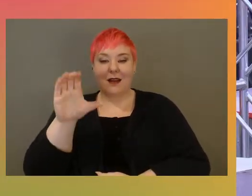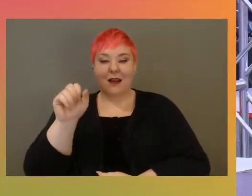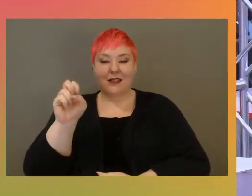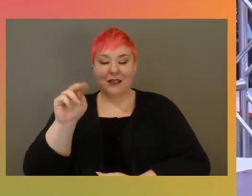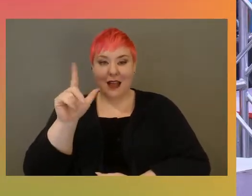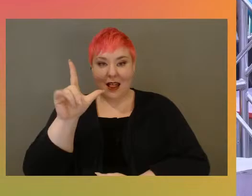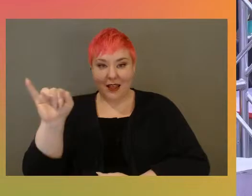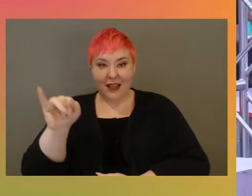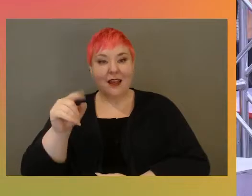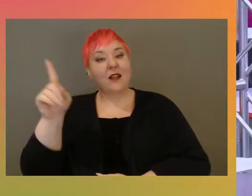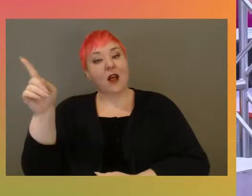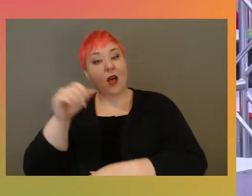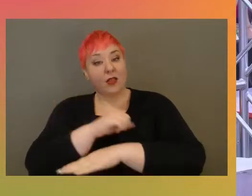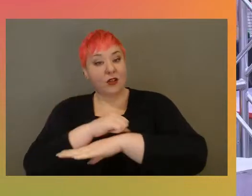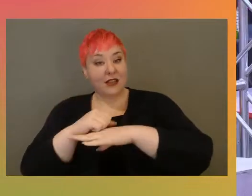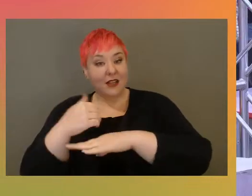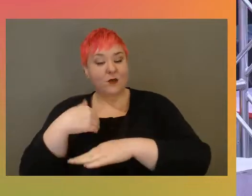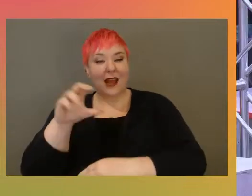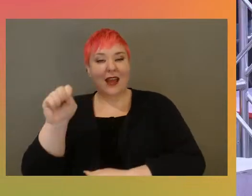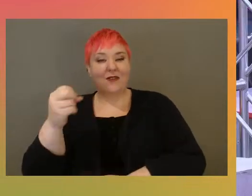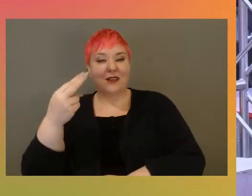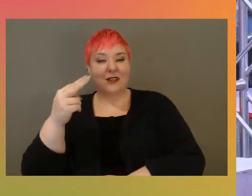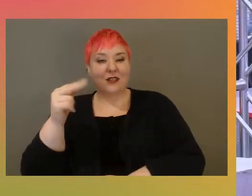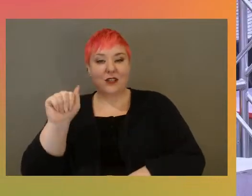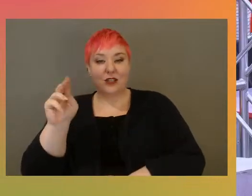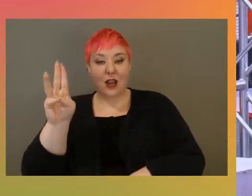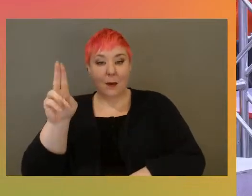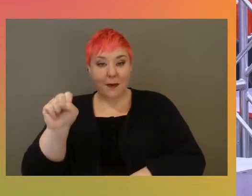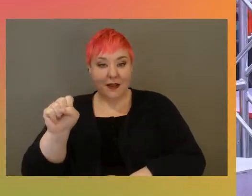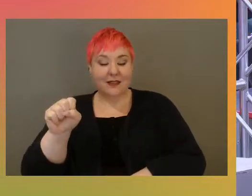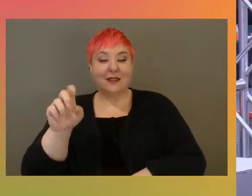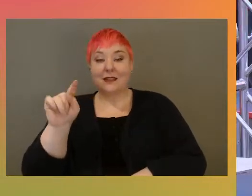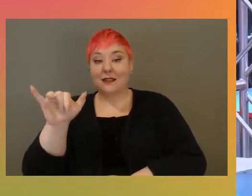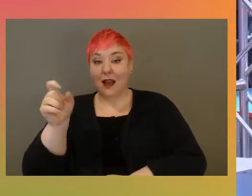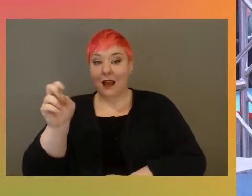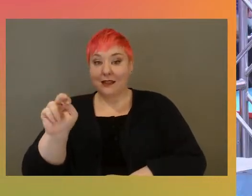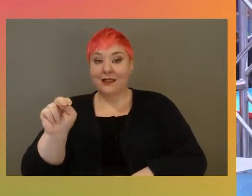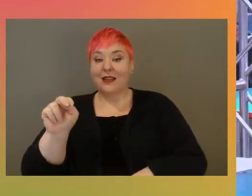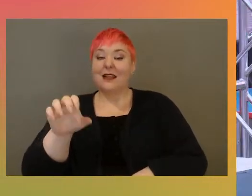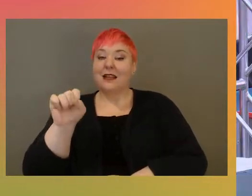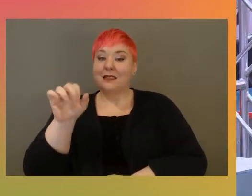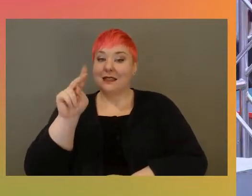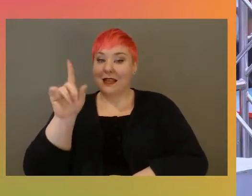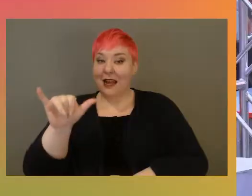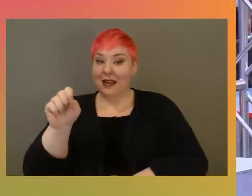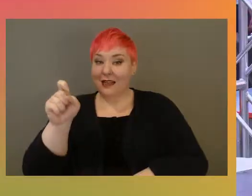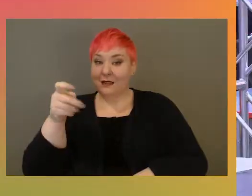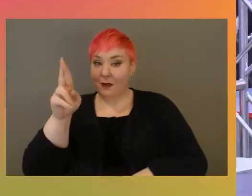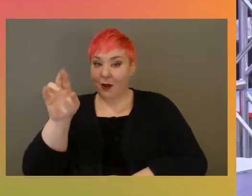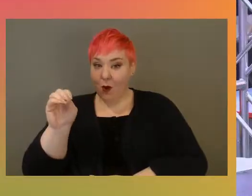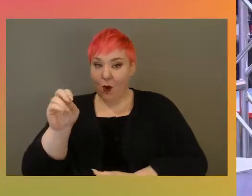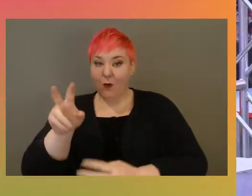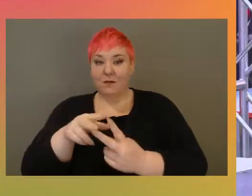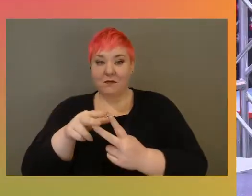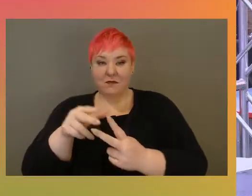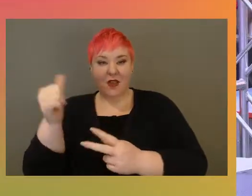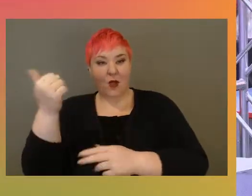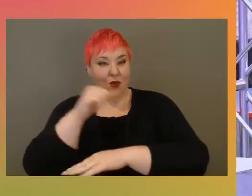THIS IS OBVIOUSLY COLLEEN, THAT IS MIA PASSARELLI BACK ON THE